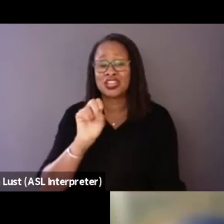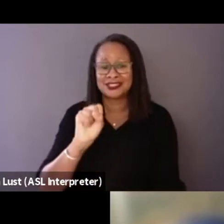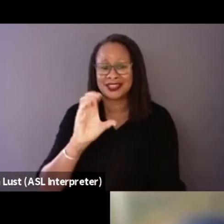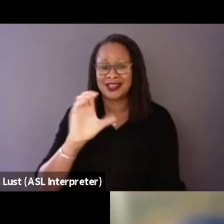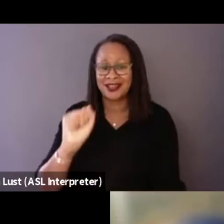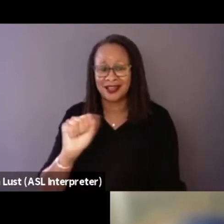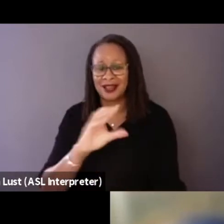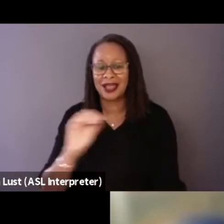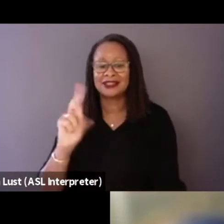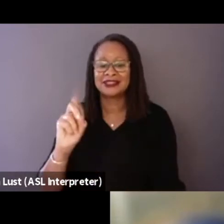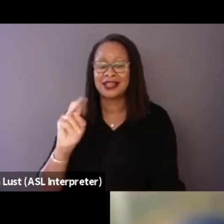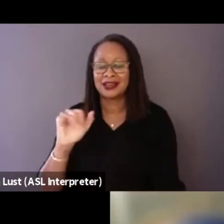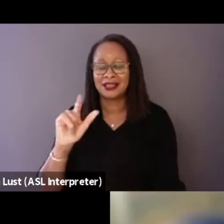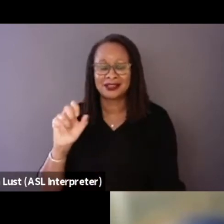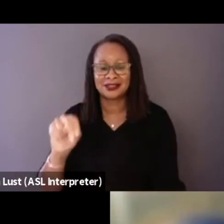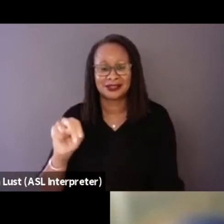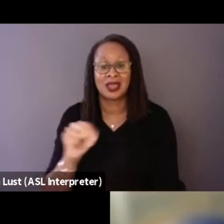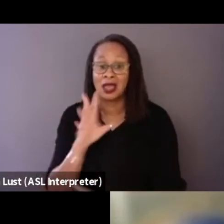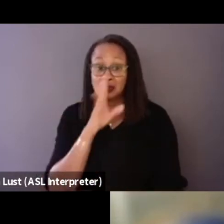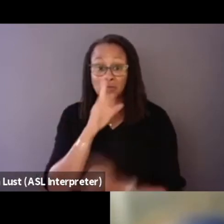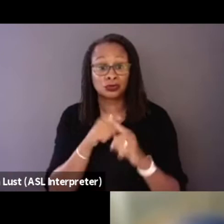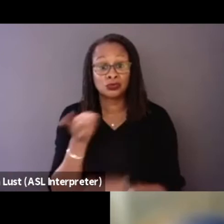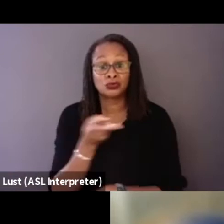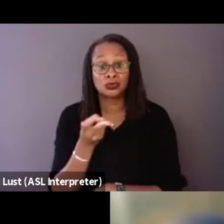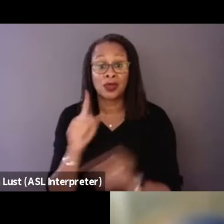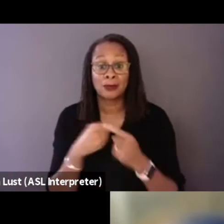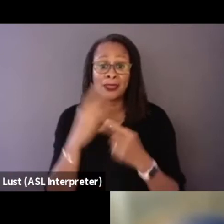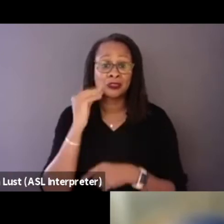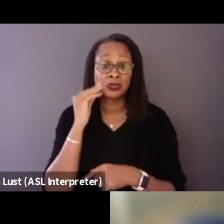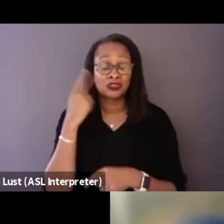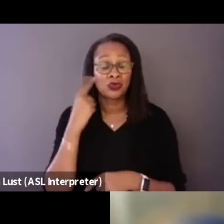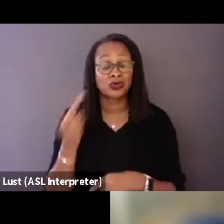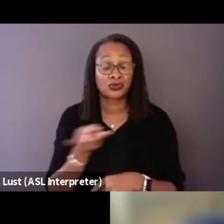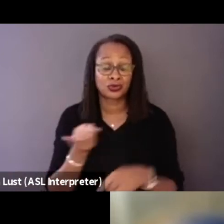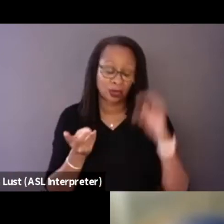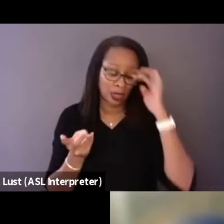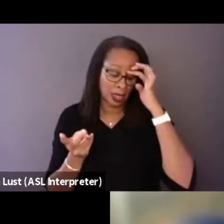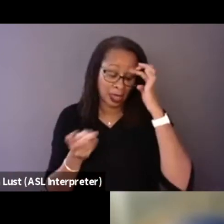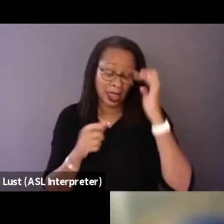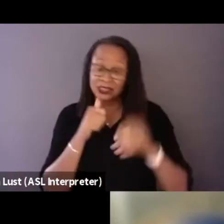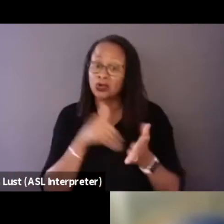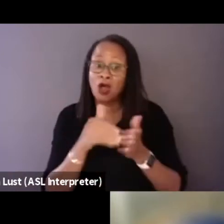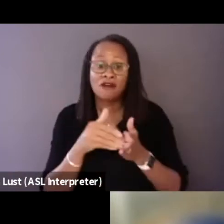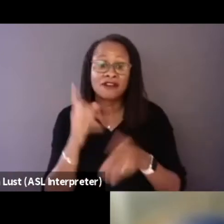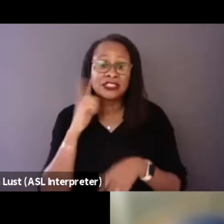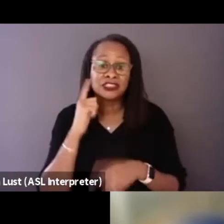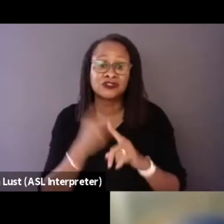and talk to y'all about the experience for you all. I don't often get to hear from students themselves